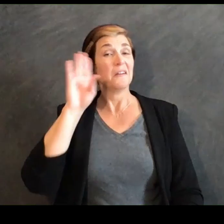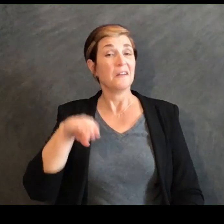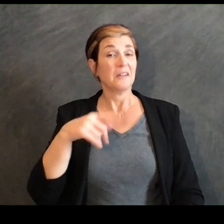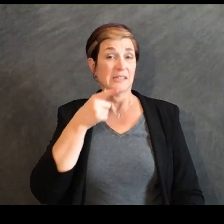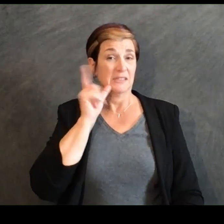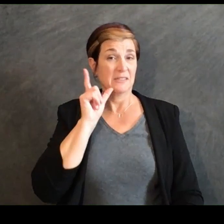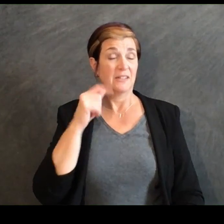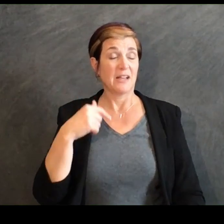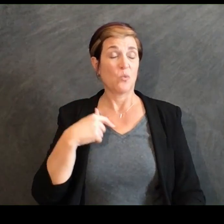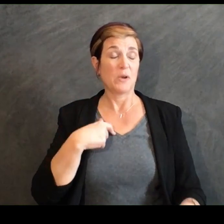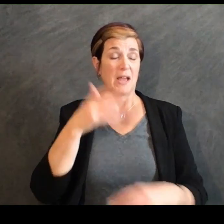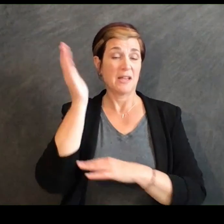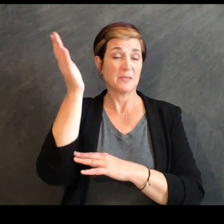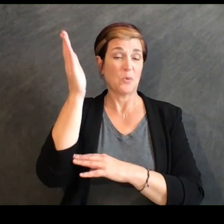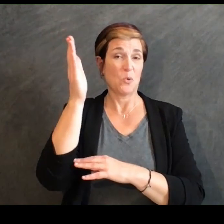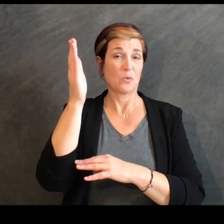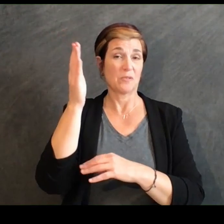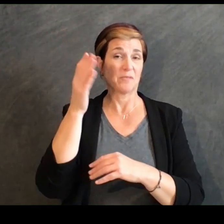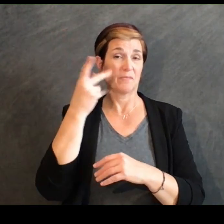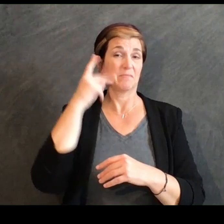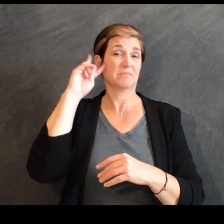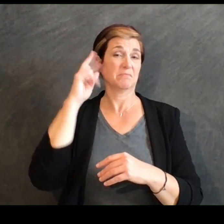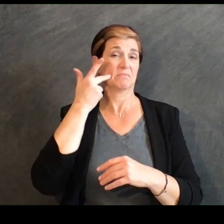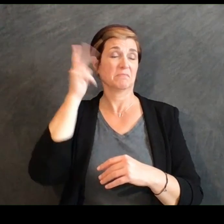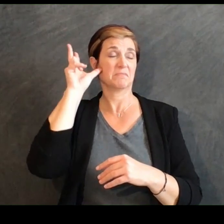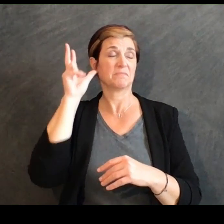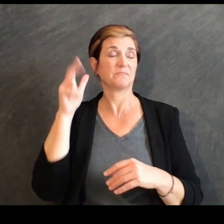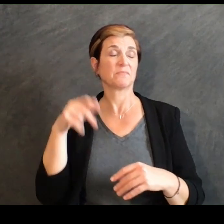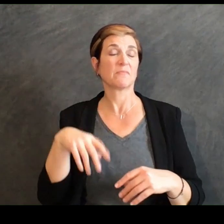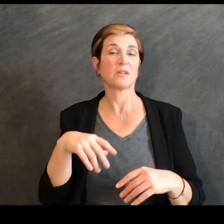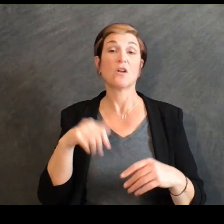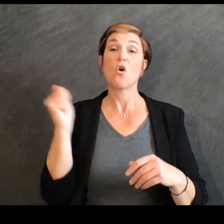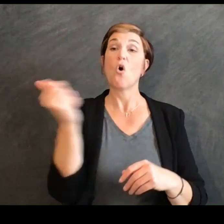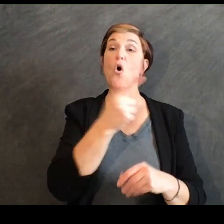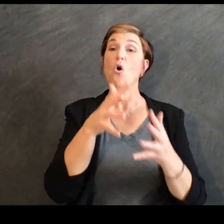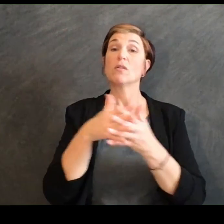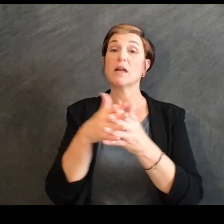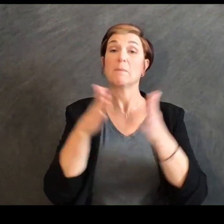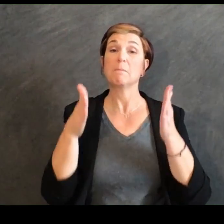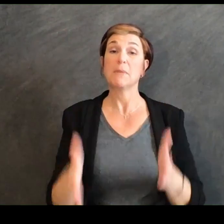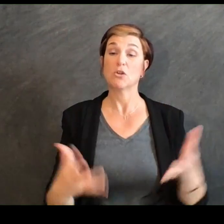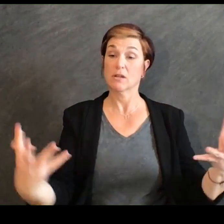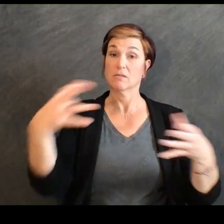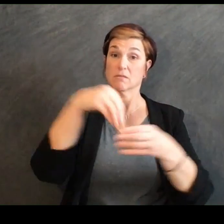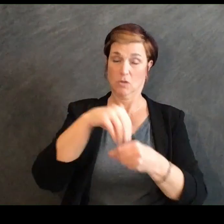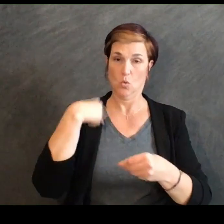the other night all Americans have a role to play in defeating this virus our